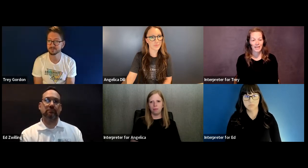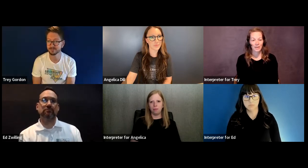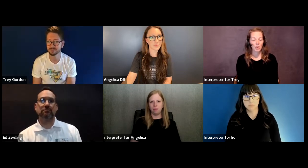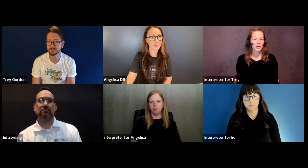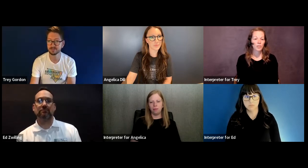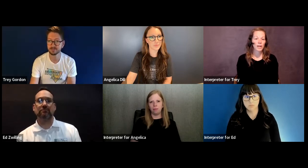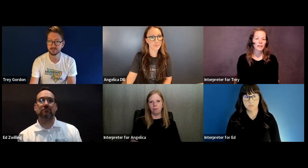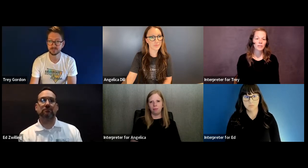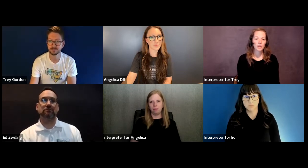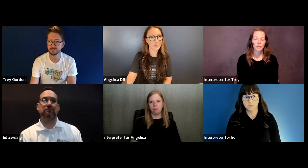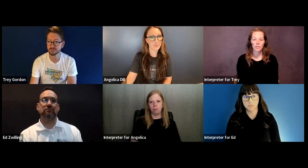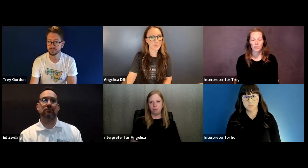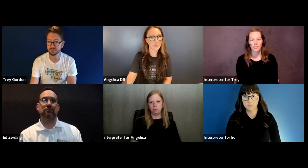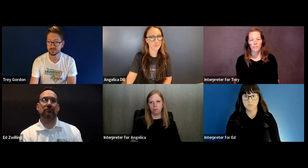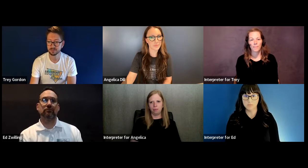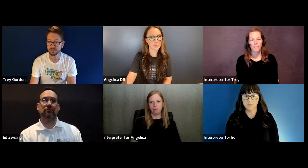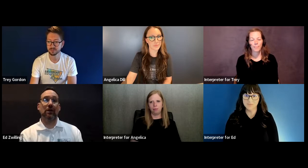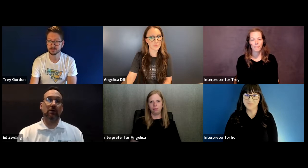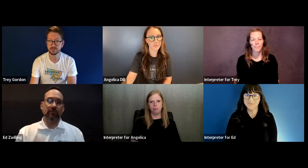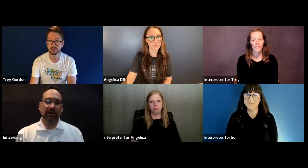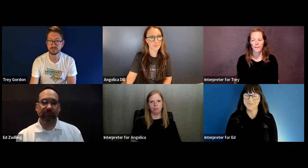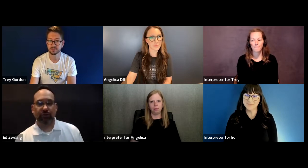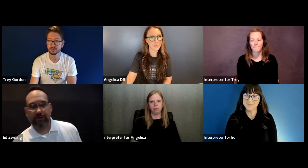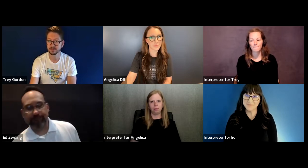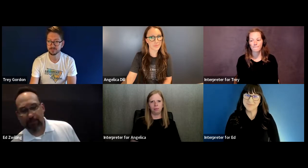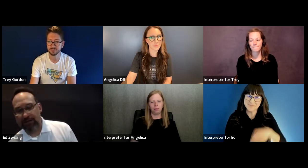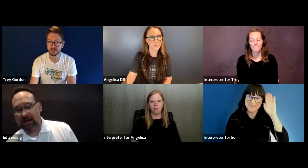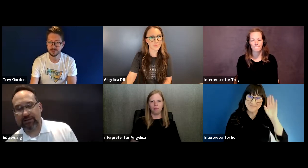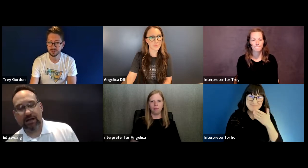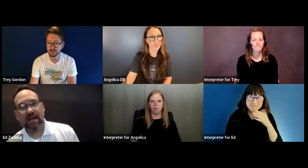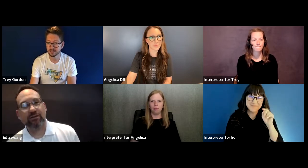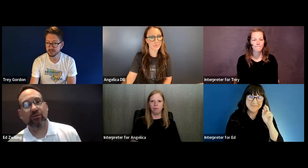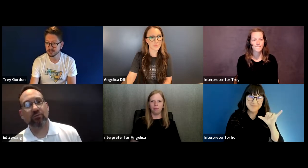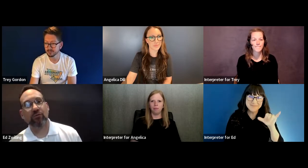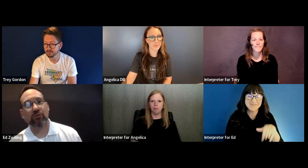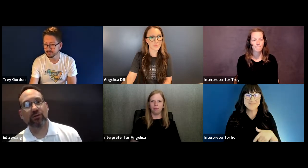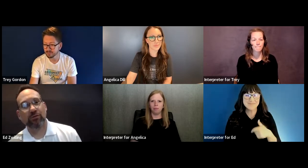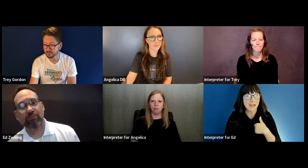we'll hand it over to ed to introduce yourself thanks trey i i hadn't heard before that you had